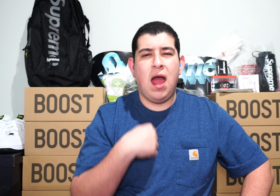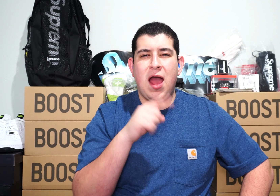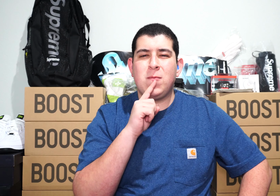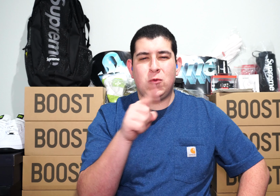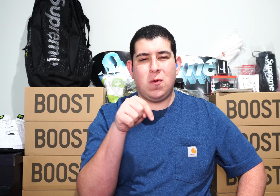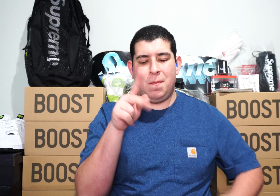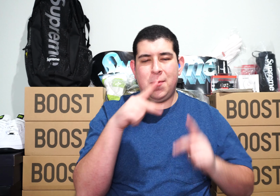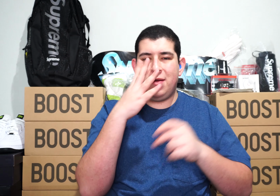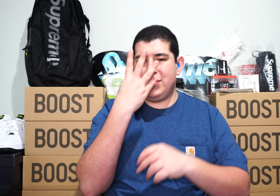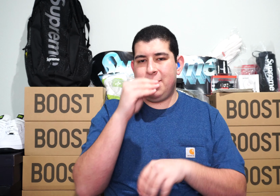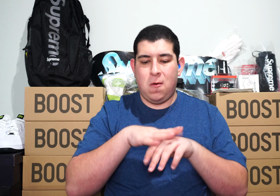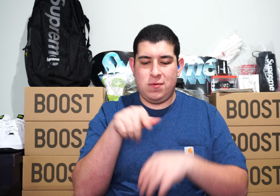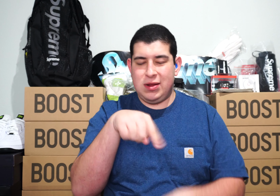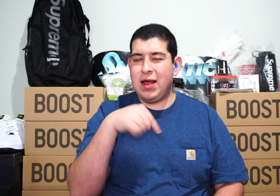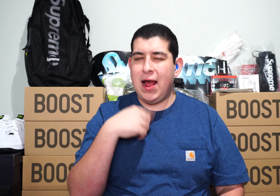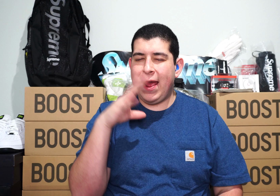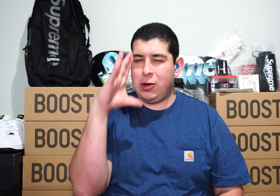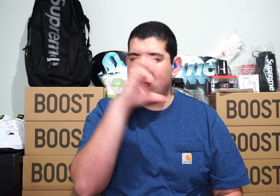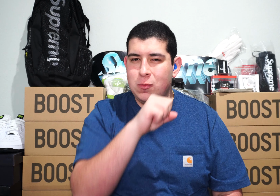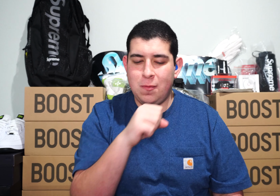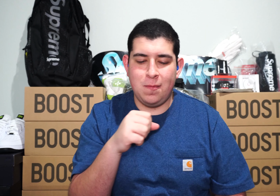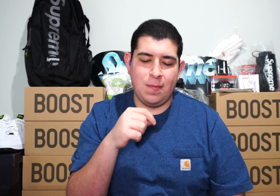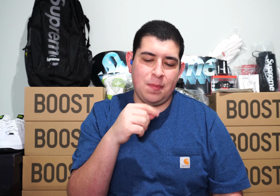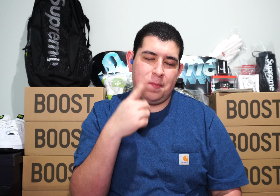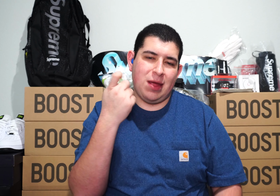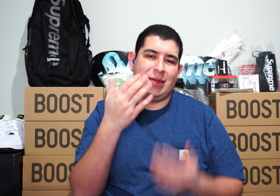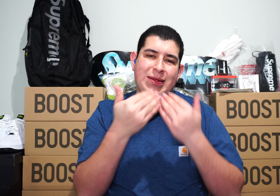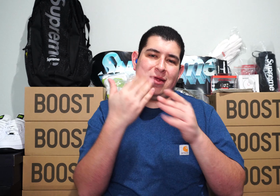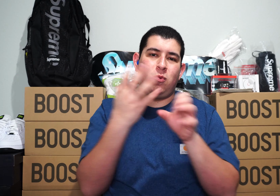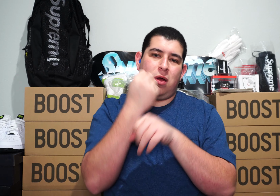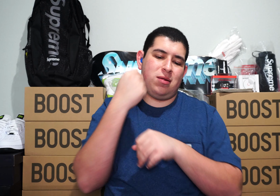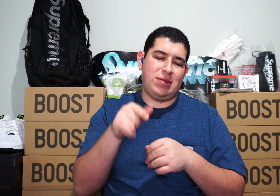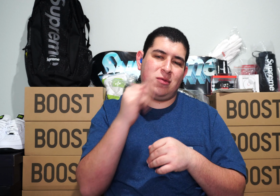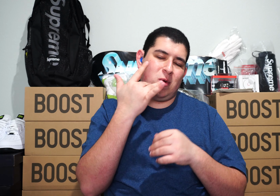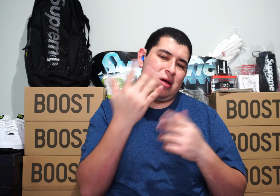I’m sure people slept on this sneaker because I got it very easily.